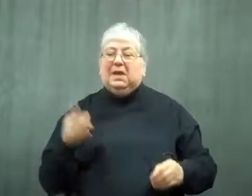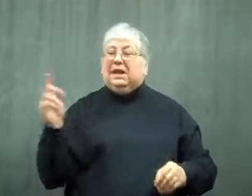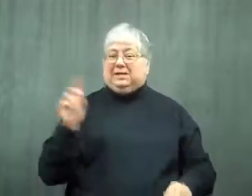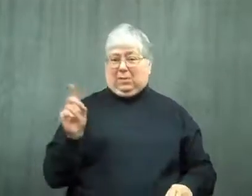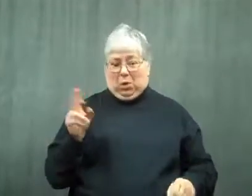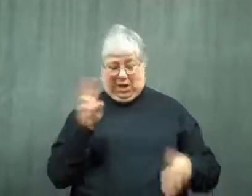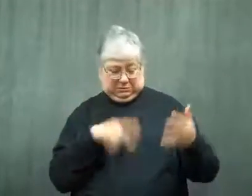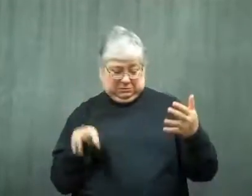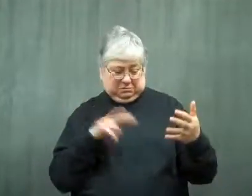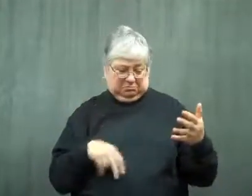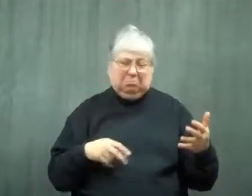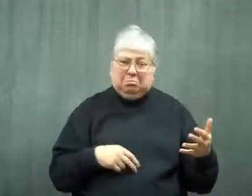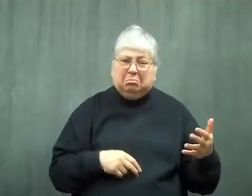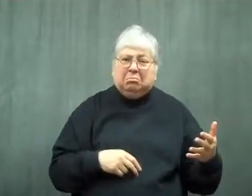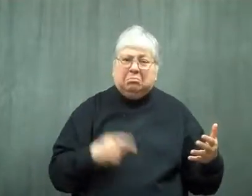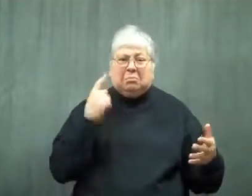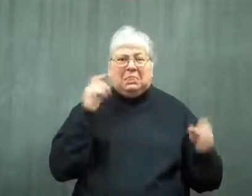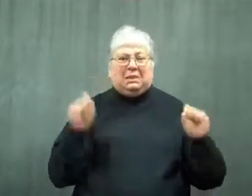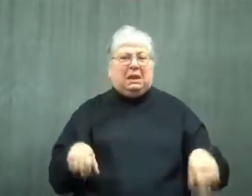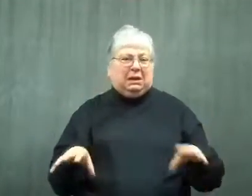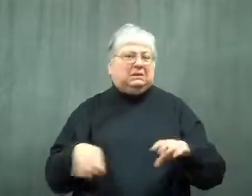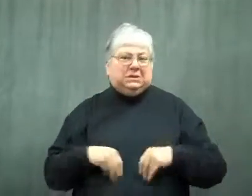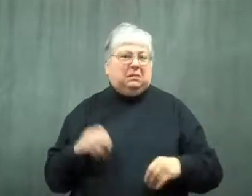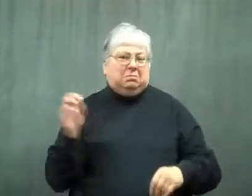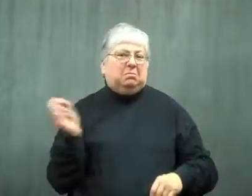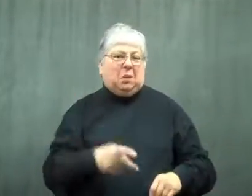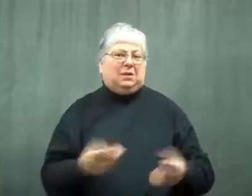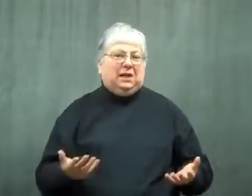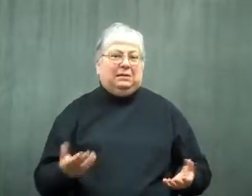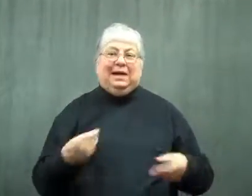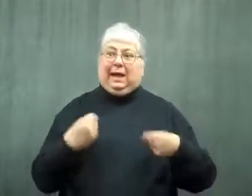The Democrats feel they can go along with this bill.